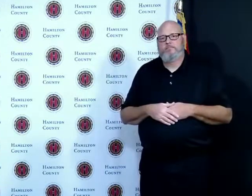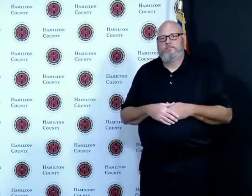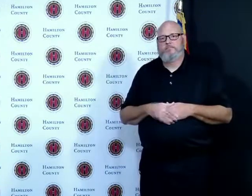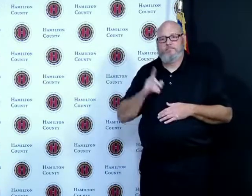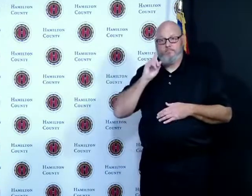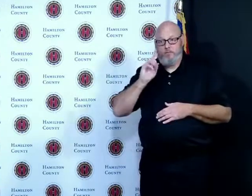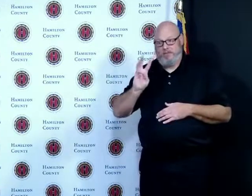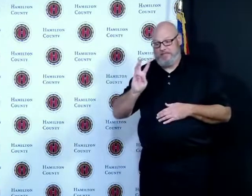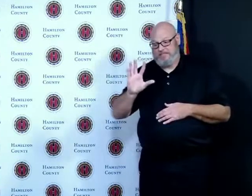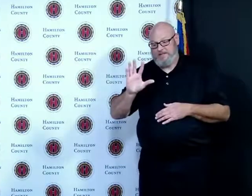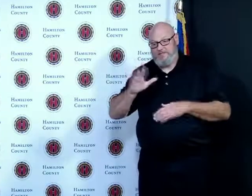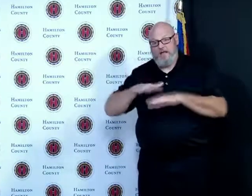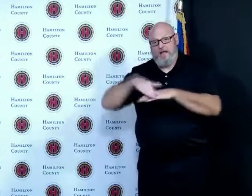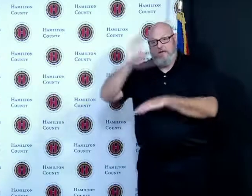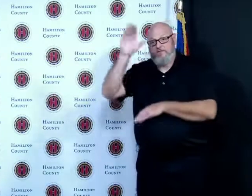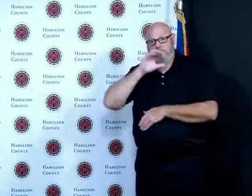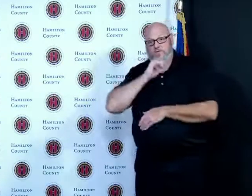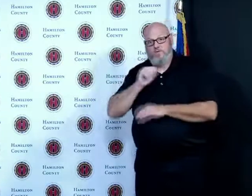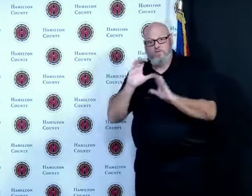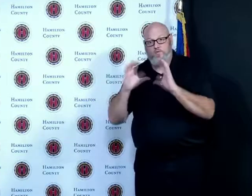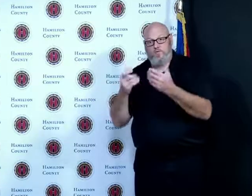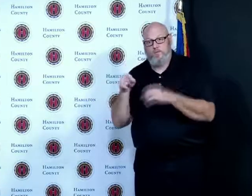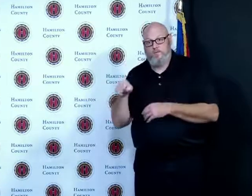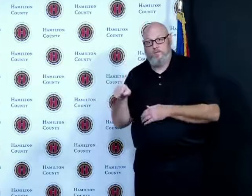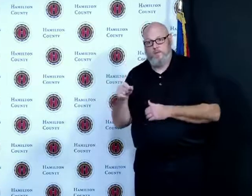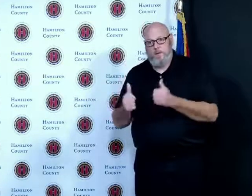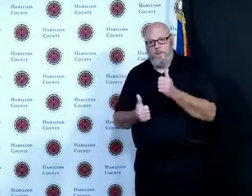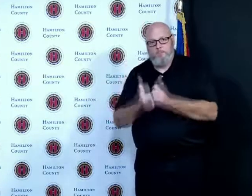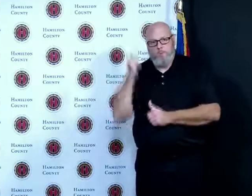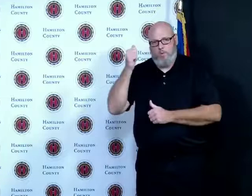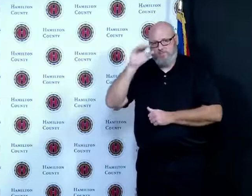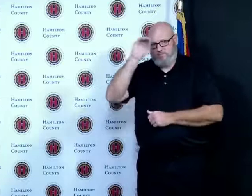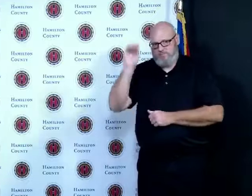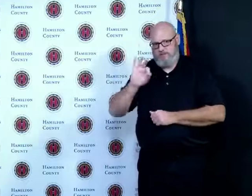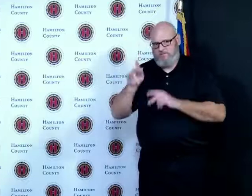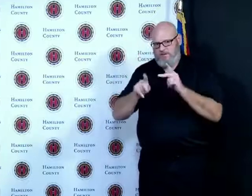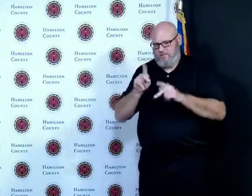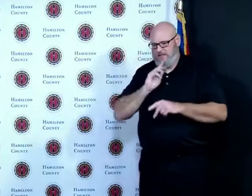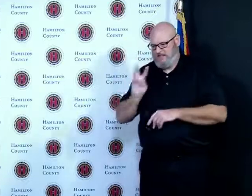often have the most fatal or dire consequences from getting coveted 19 to begin with so